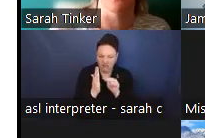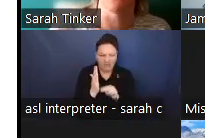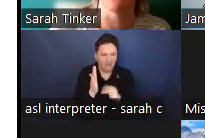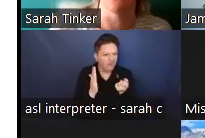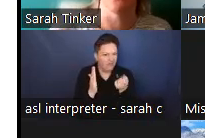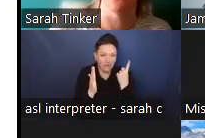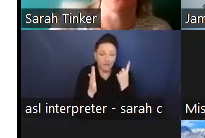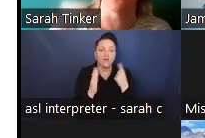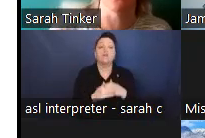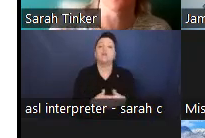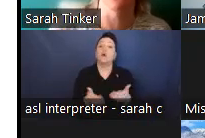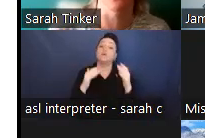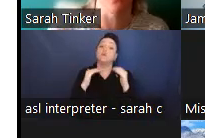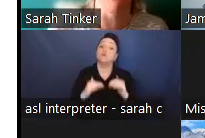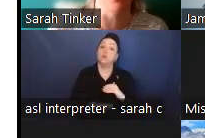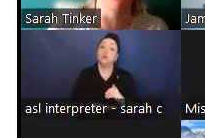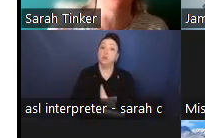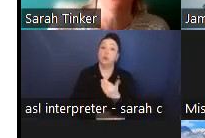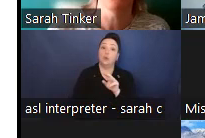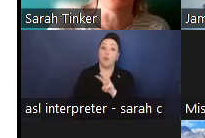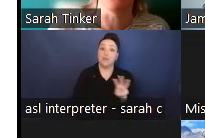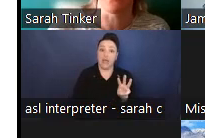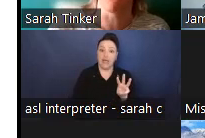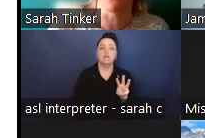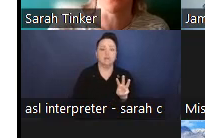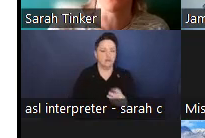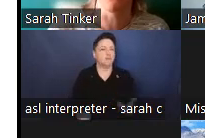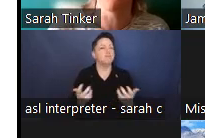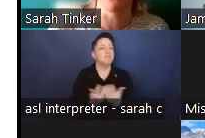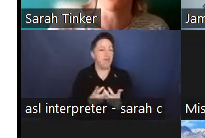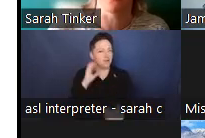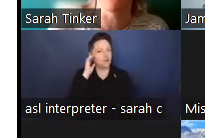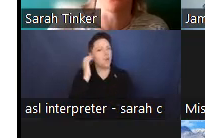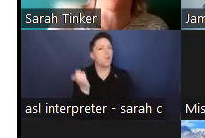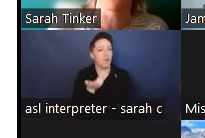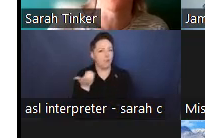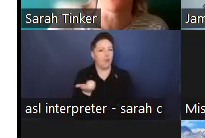site it is designed to work well on mobile. 68 percent of folks that come to our website are